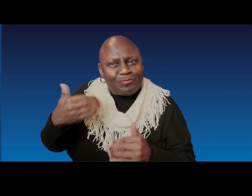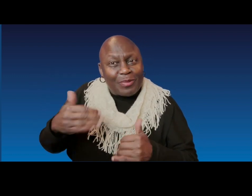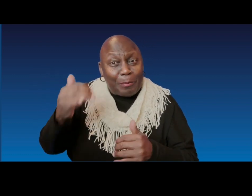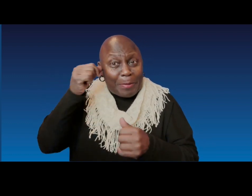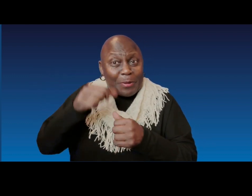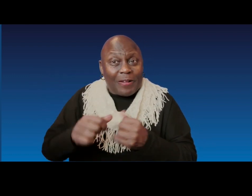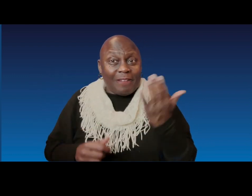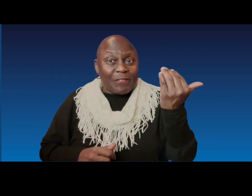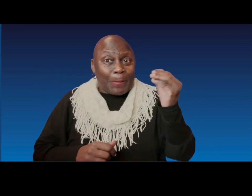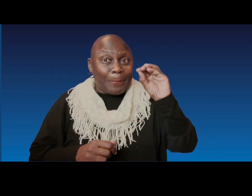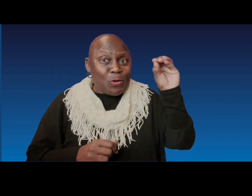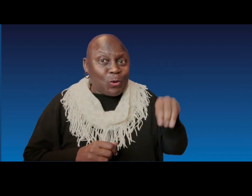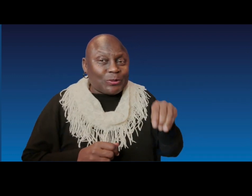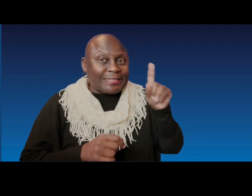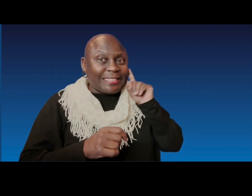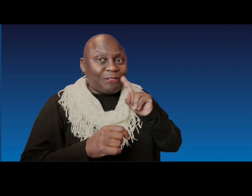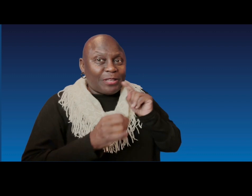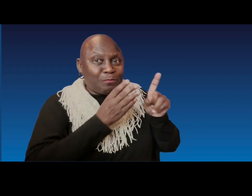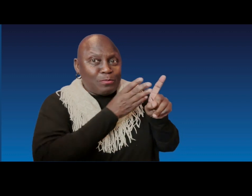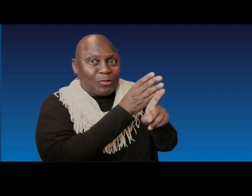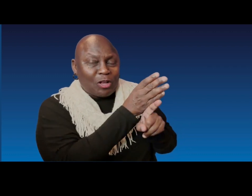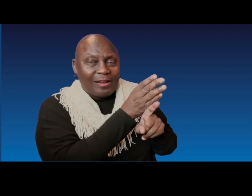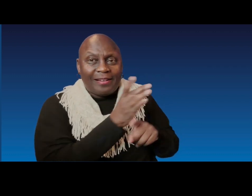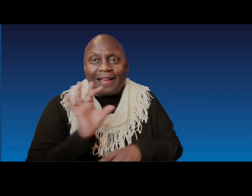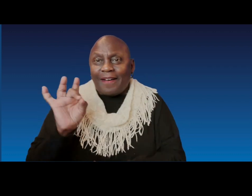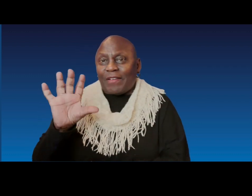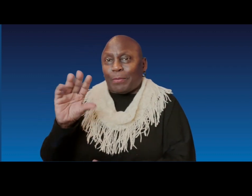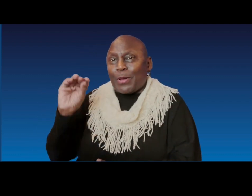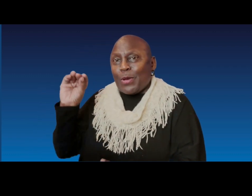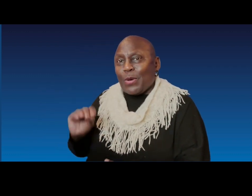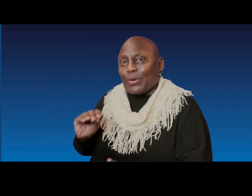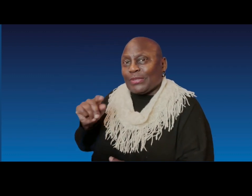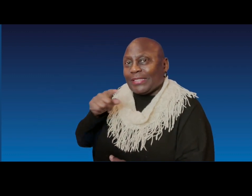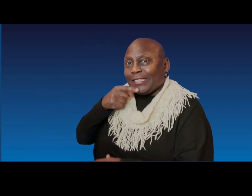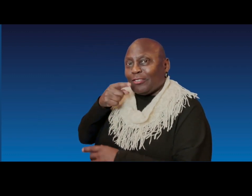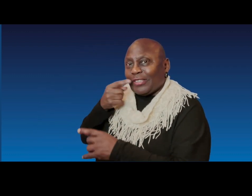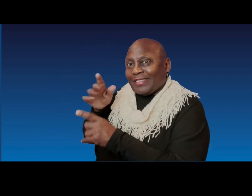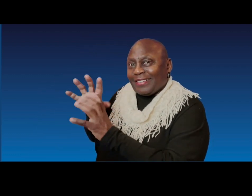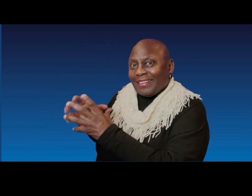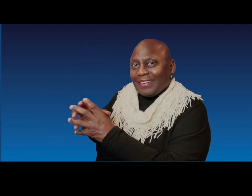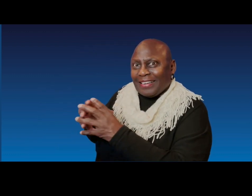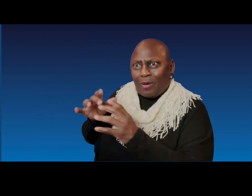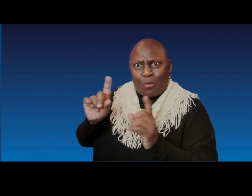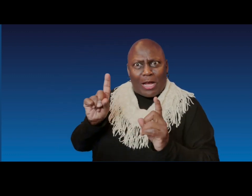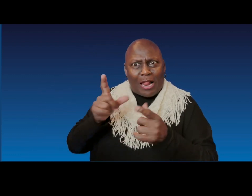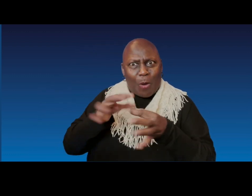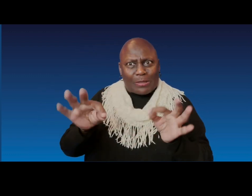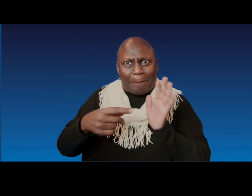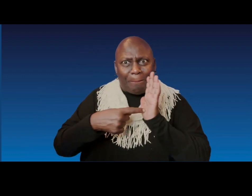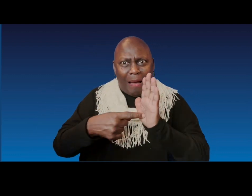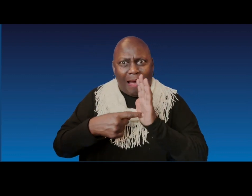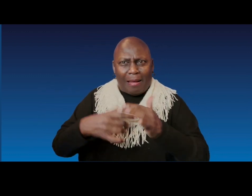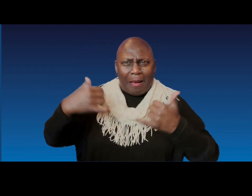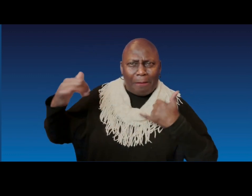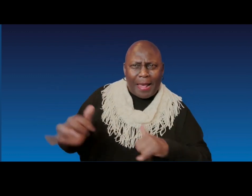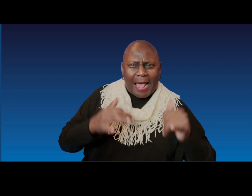especially with benchmarks at specific ages. Remember, deaf professionals only comprise